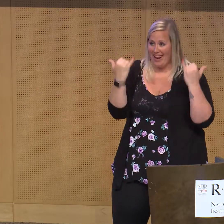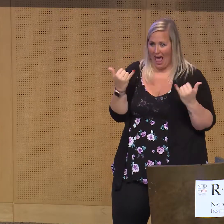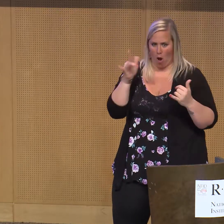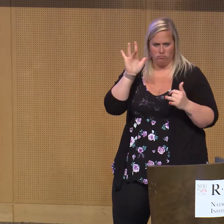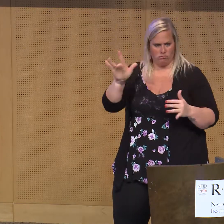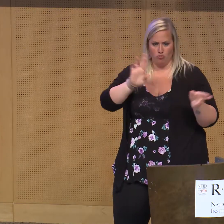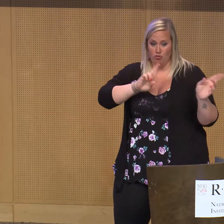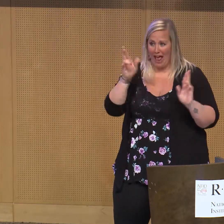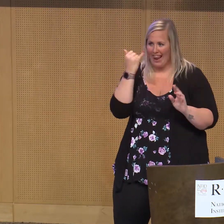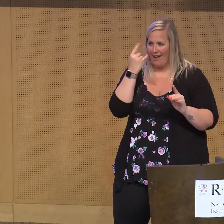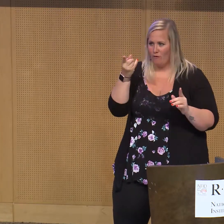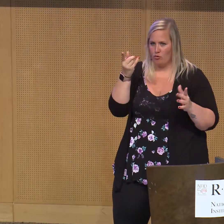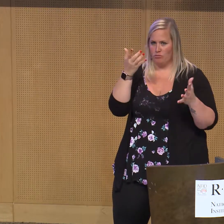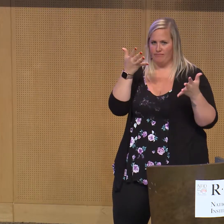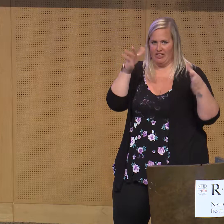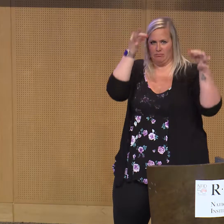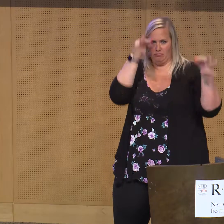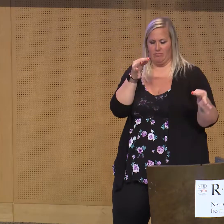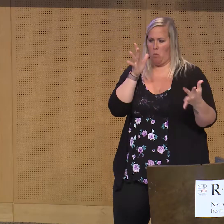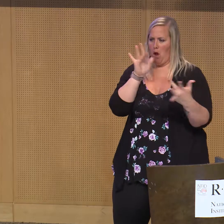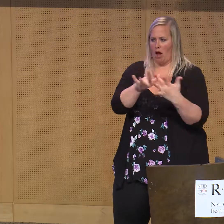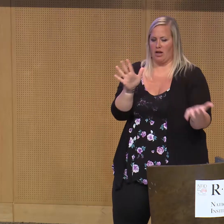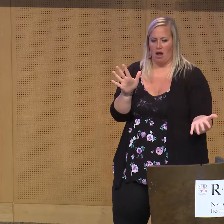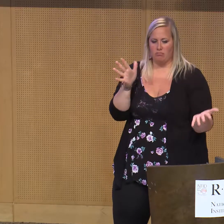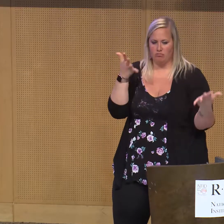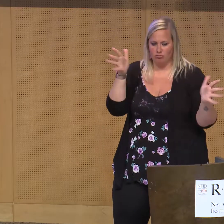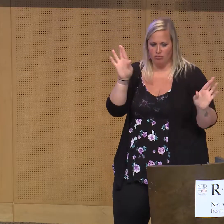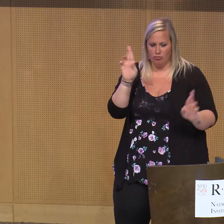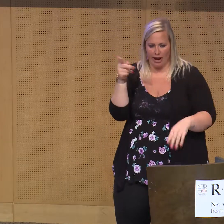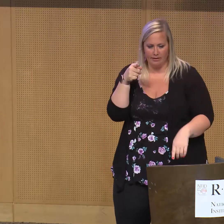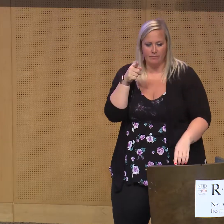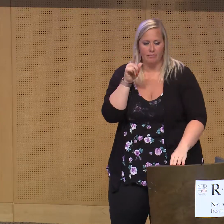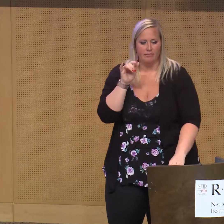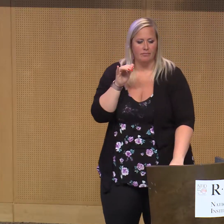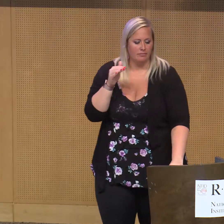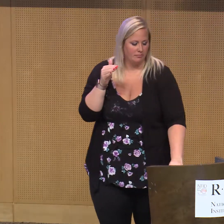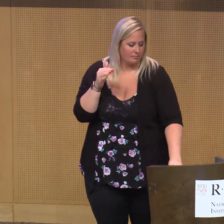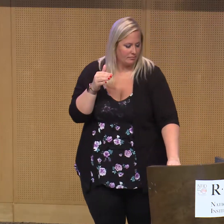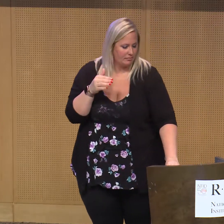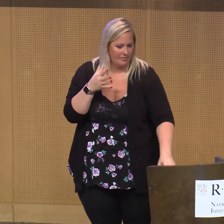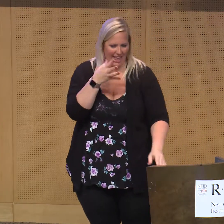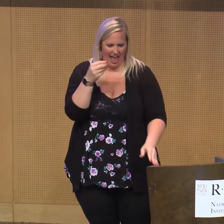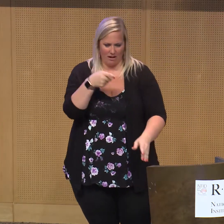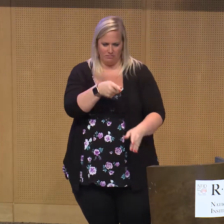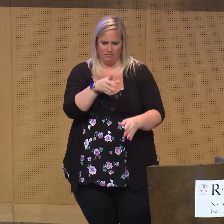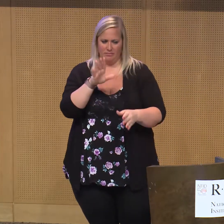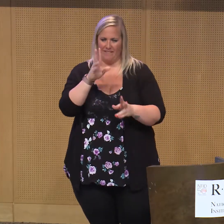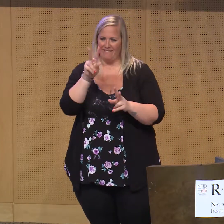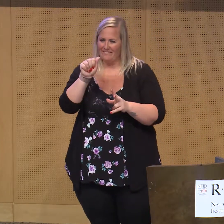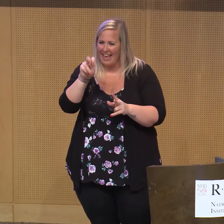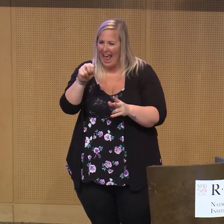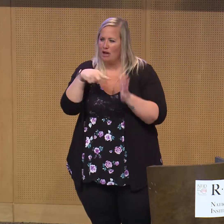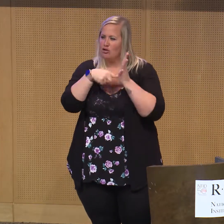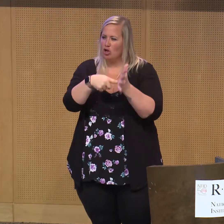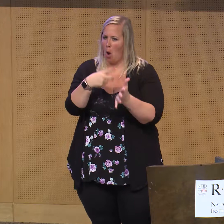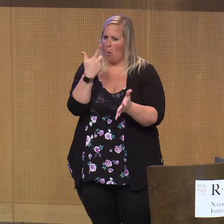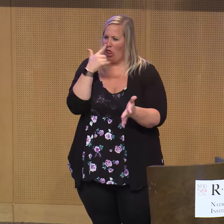There's one to schedule something right now, which is perfect because if a customer knows what they need, they can schedule it right there at that moment.